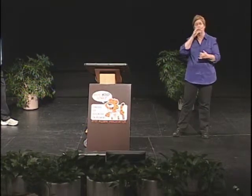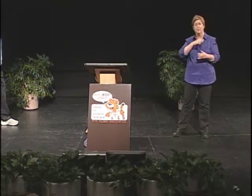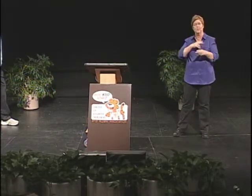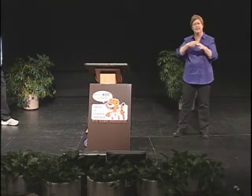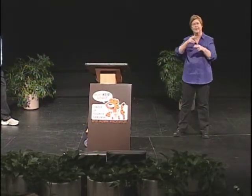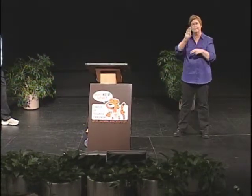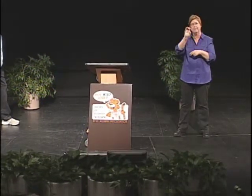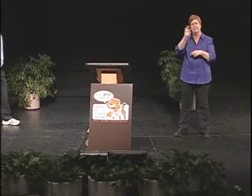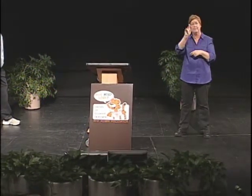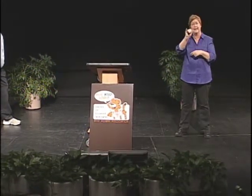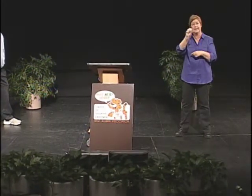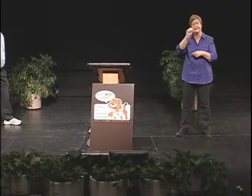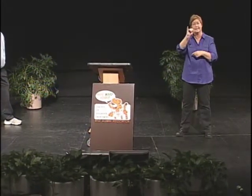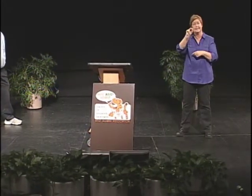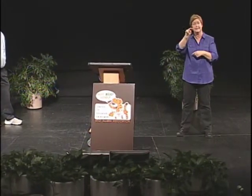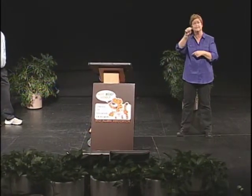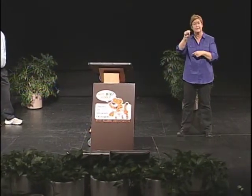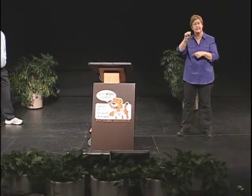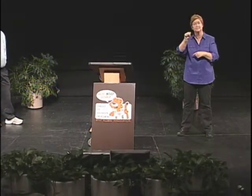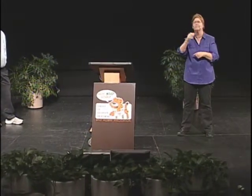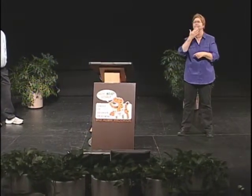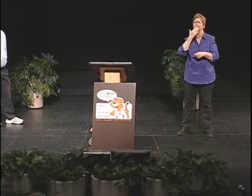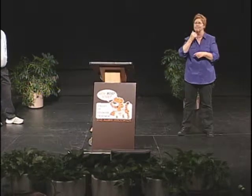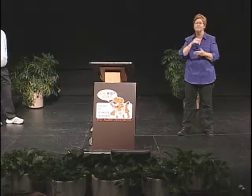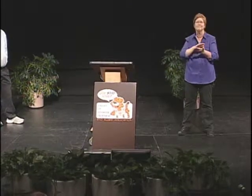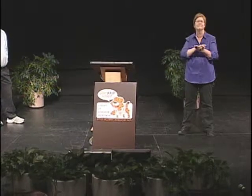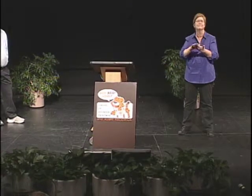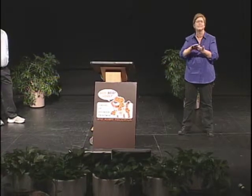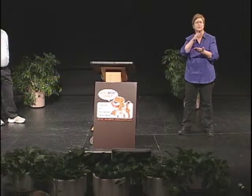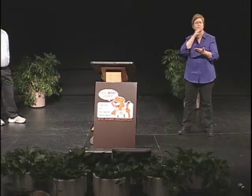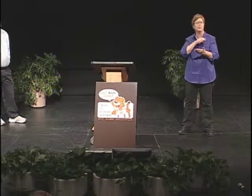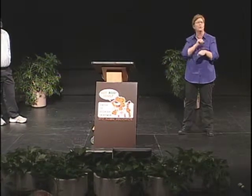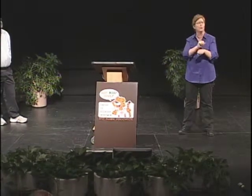And so working with Becky Simmons, a very sweet person,